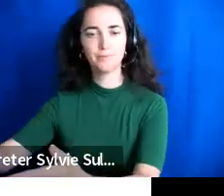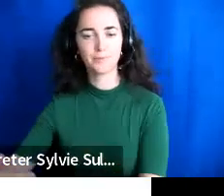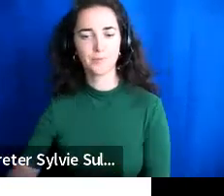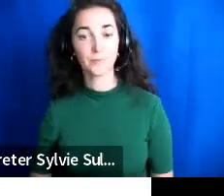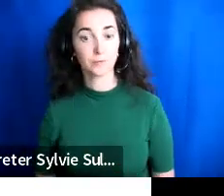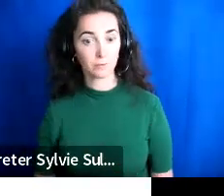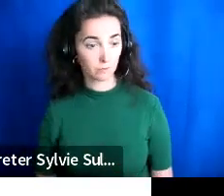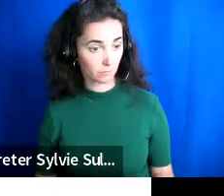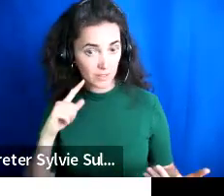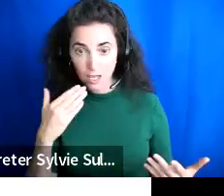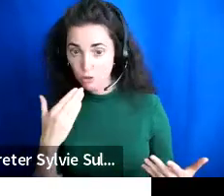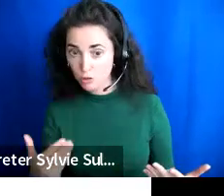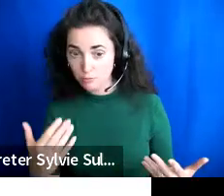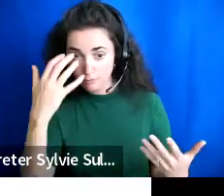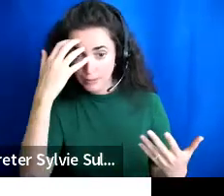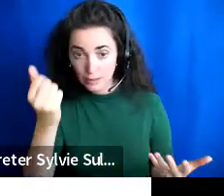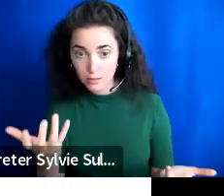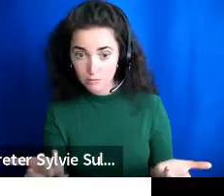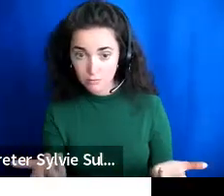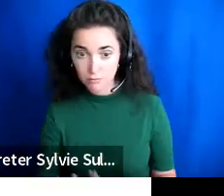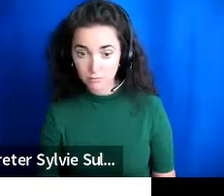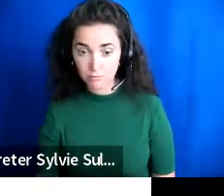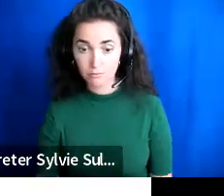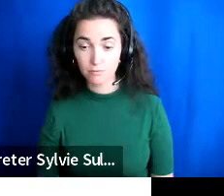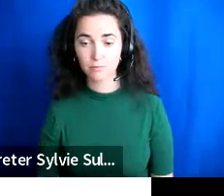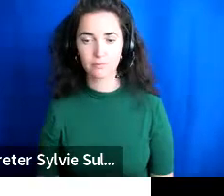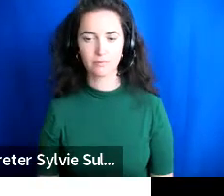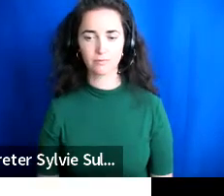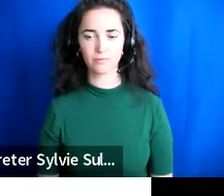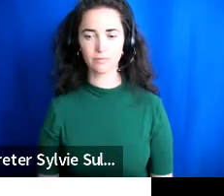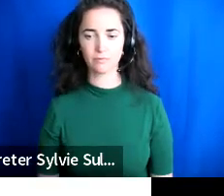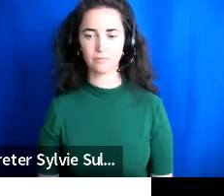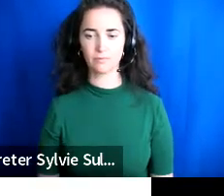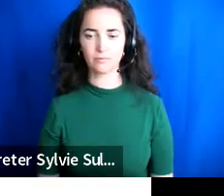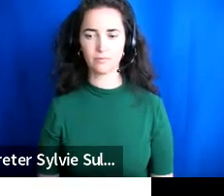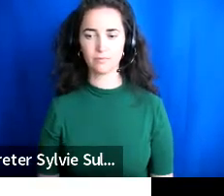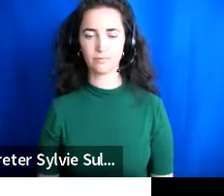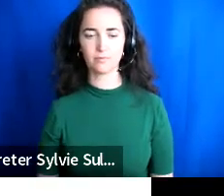Is that sound? Does it make sense